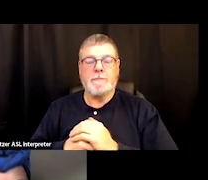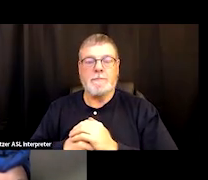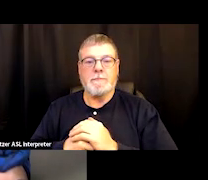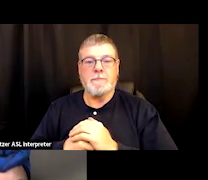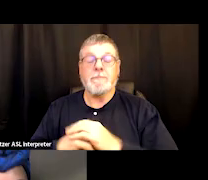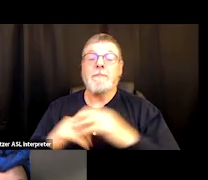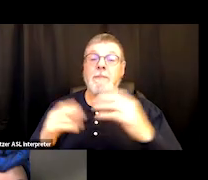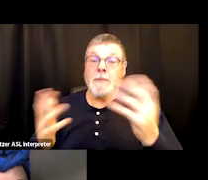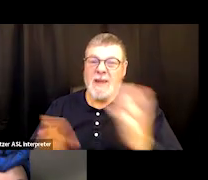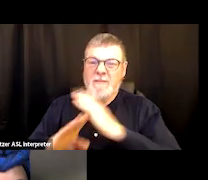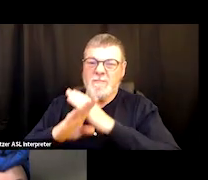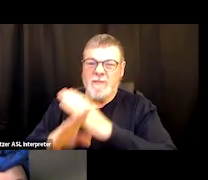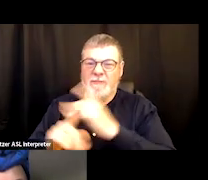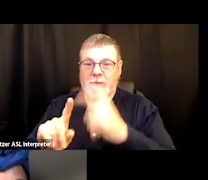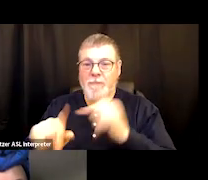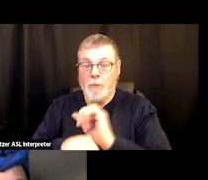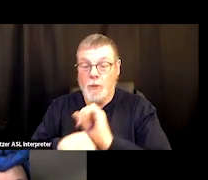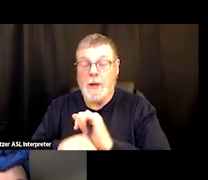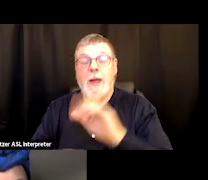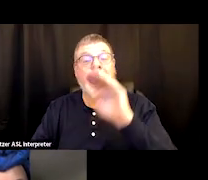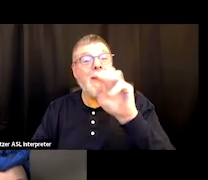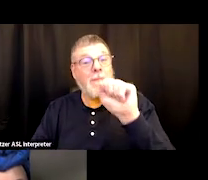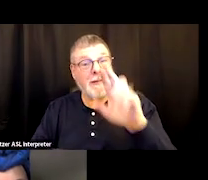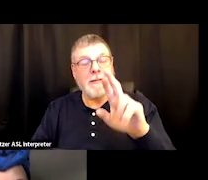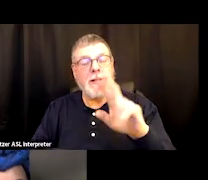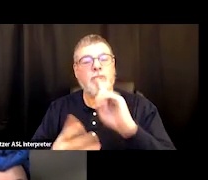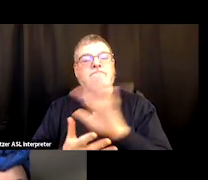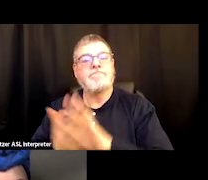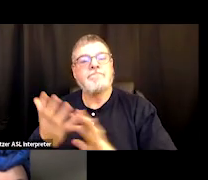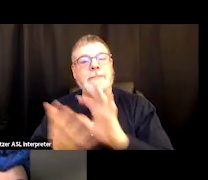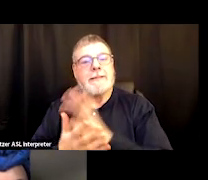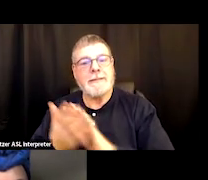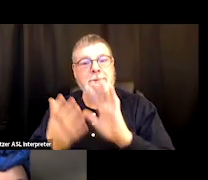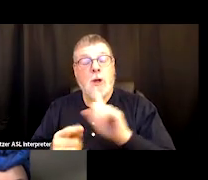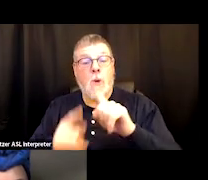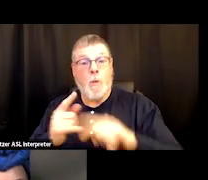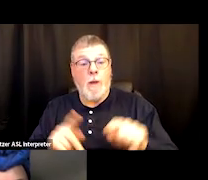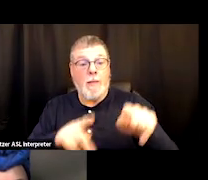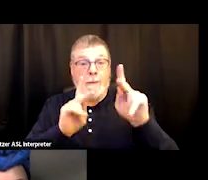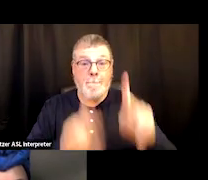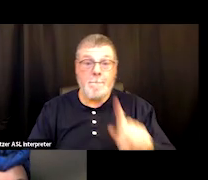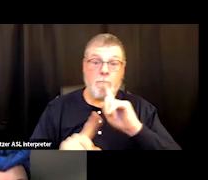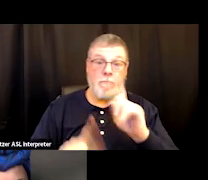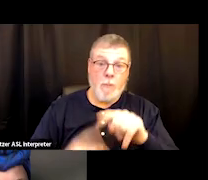And so the medical summary reports really kind of a mix of what the applicant is reporting to you,